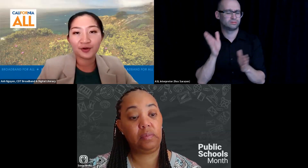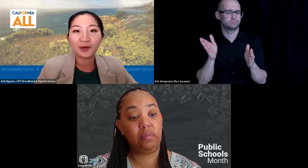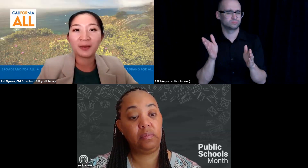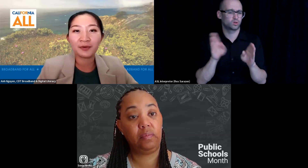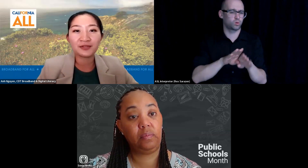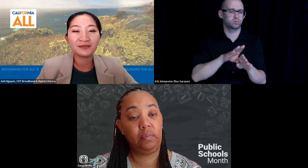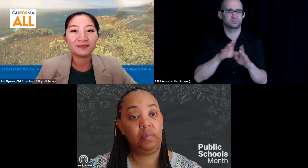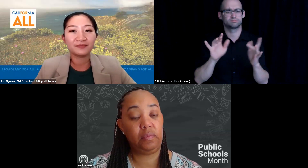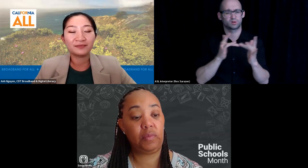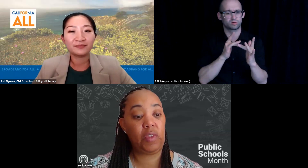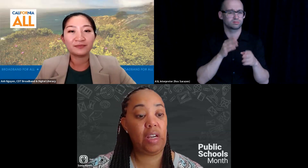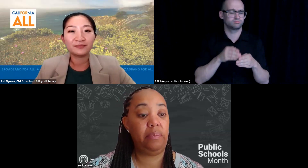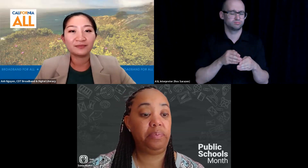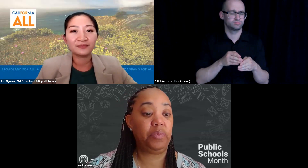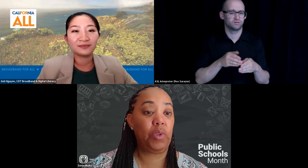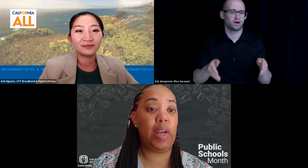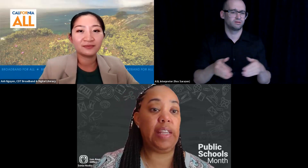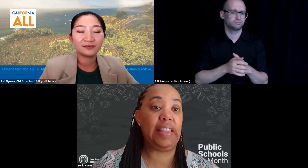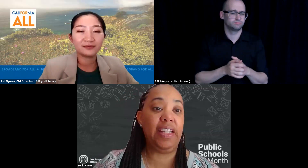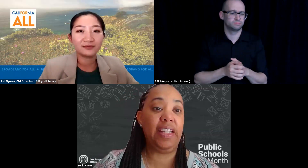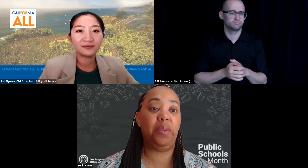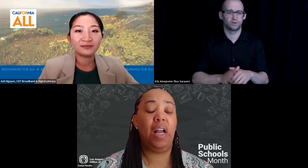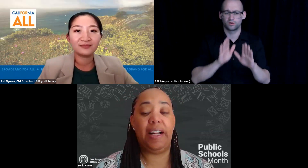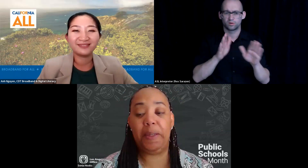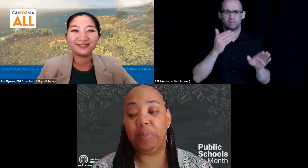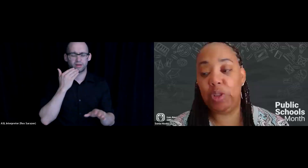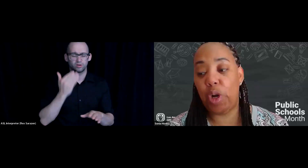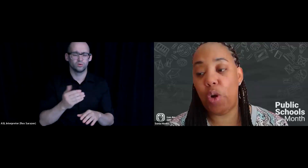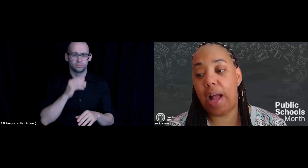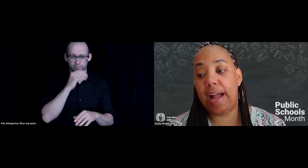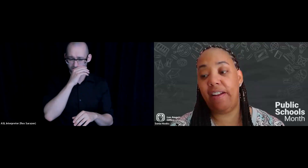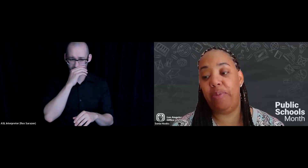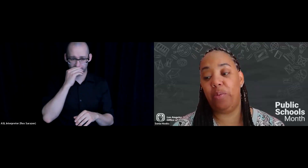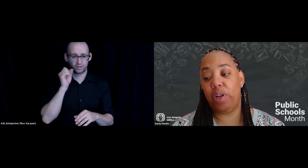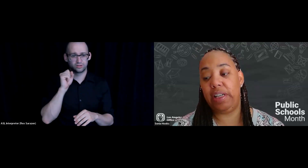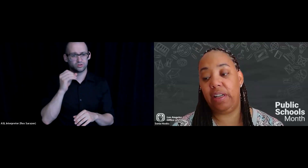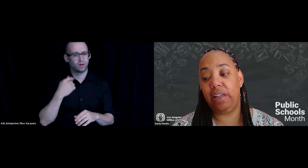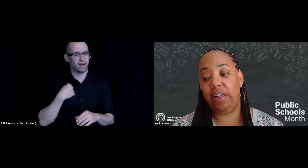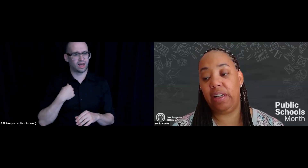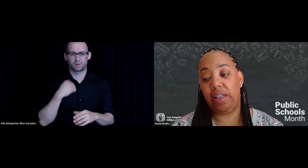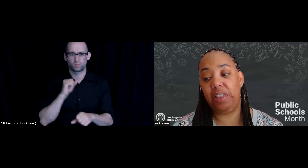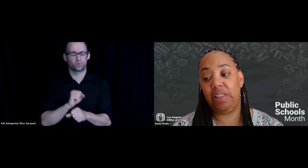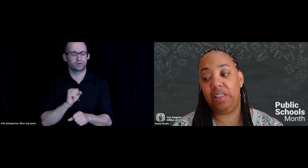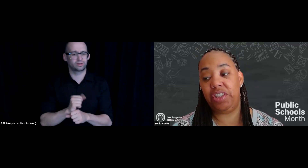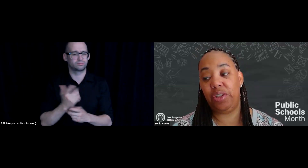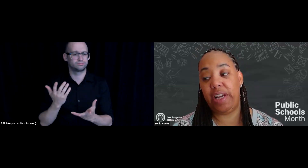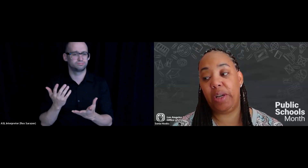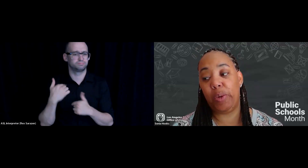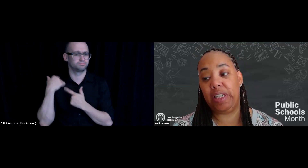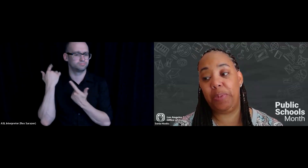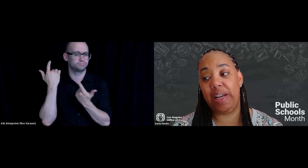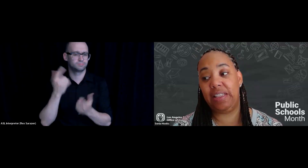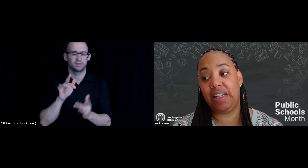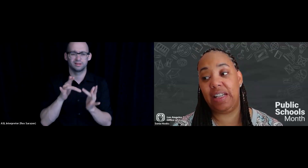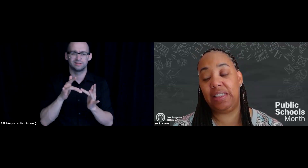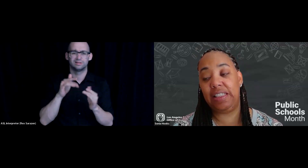for your team members. Thank you. So I have been working in in a digital equity space